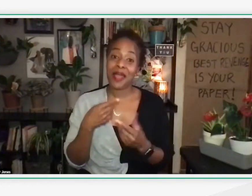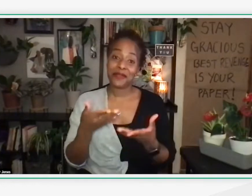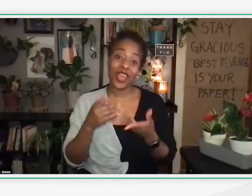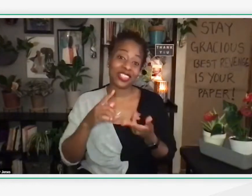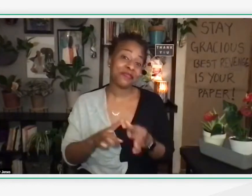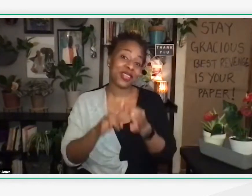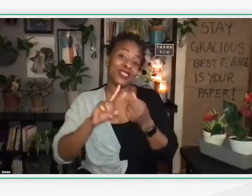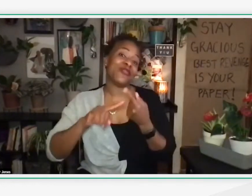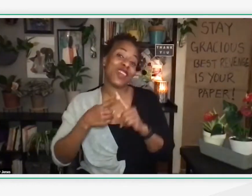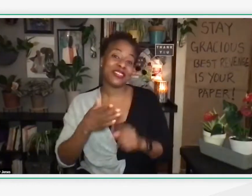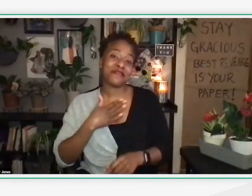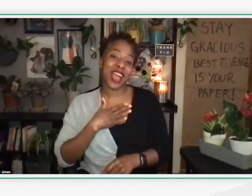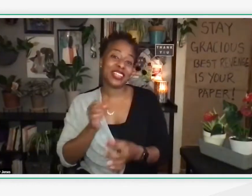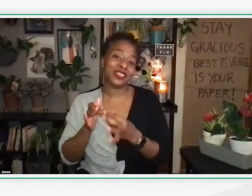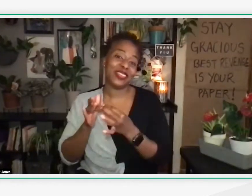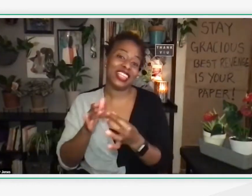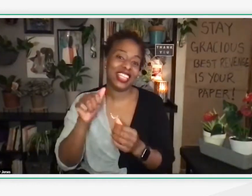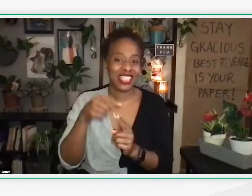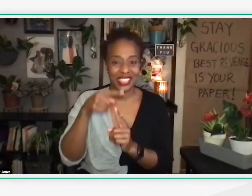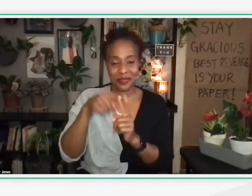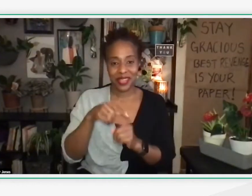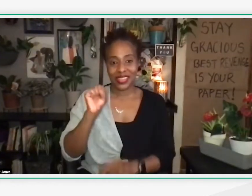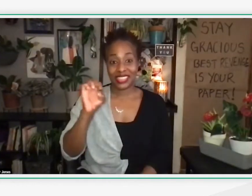I am not the host this month, but I have a special friend of mine